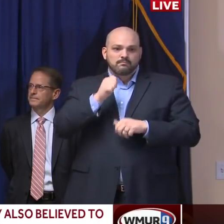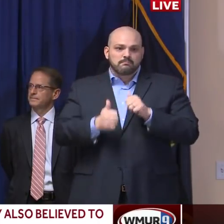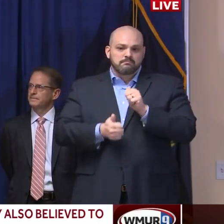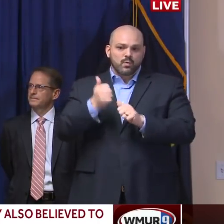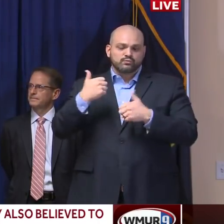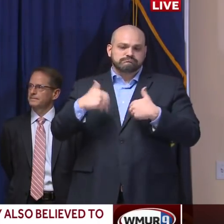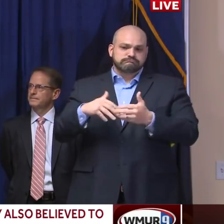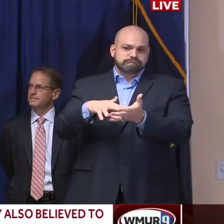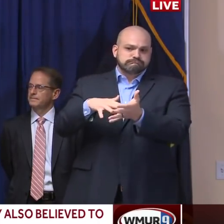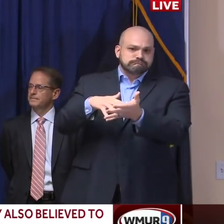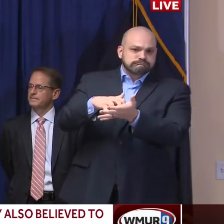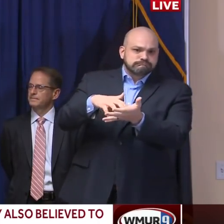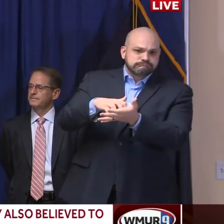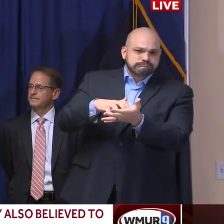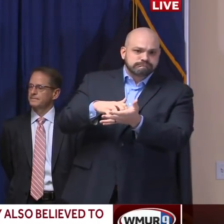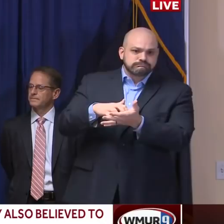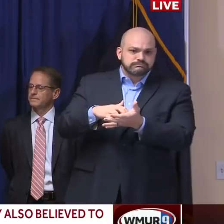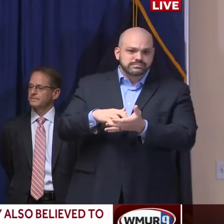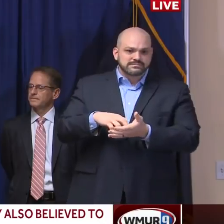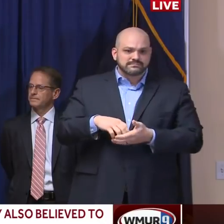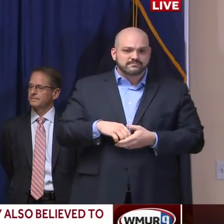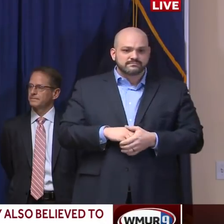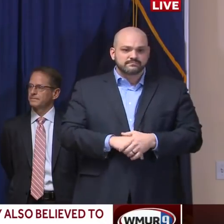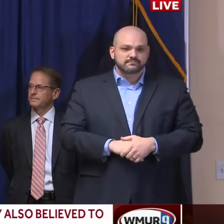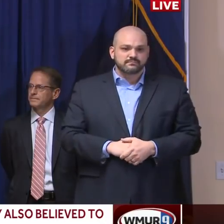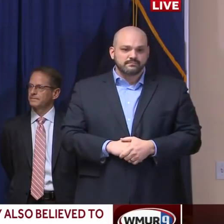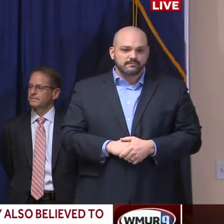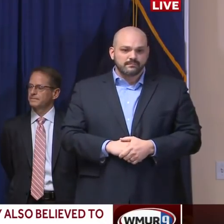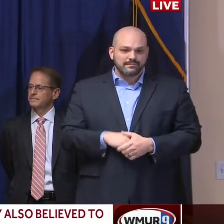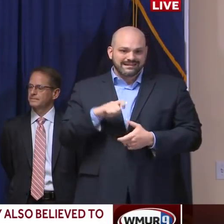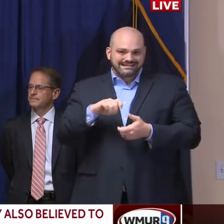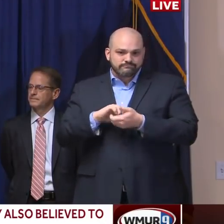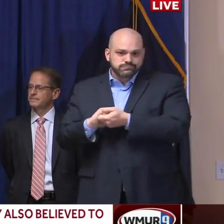COMMUNITIES THAT WE LIVE IN AND THOSE WHO ARE MOST VULNERABLE.